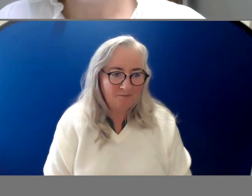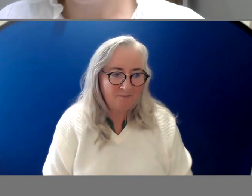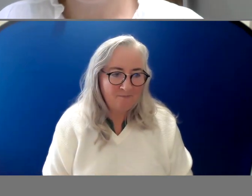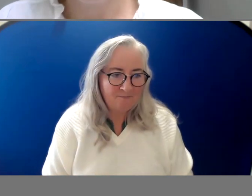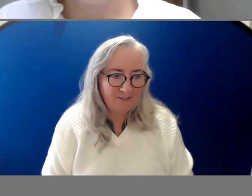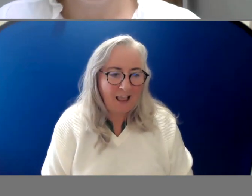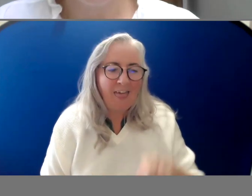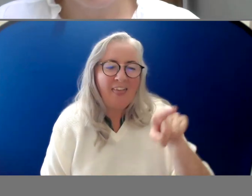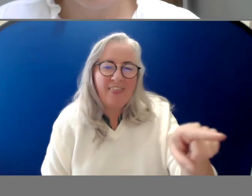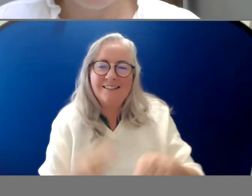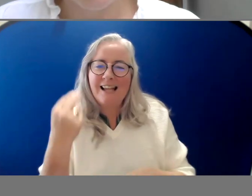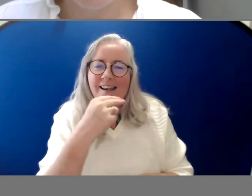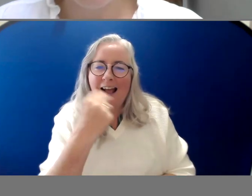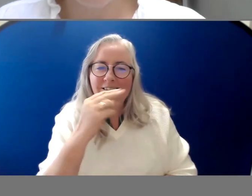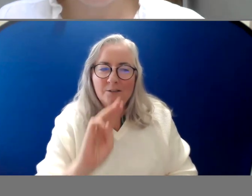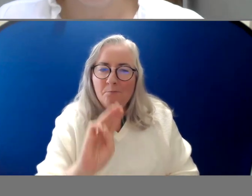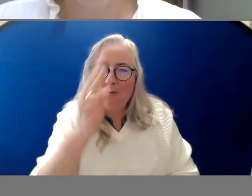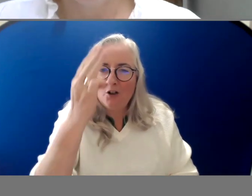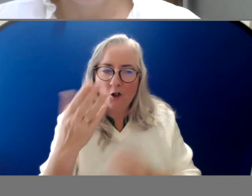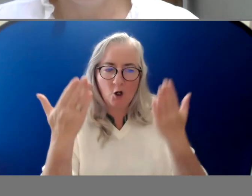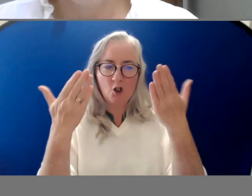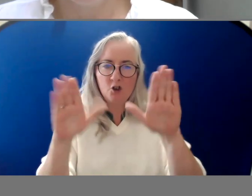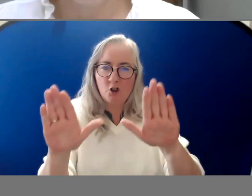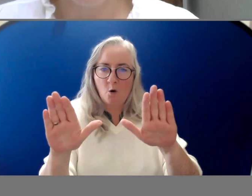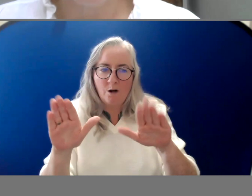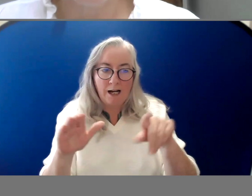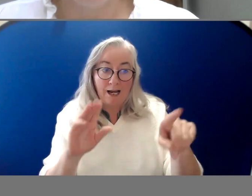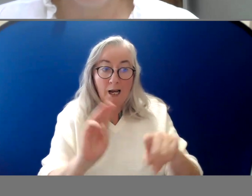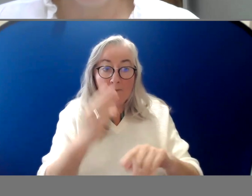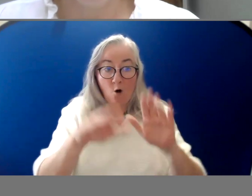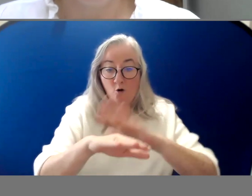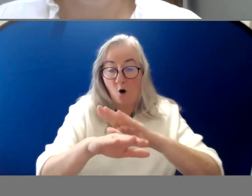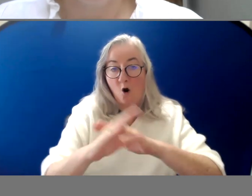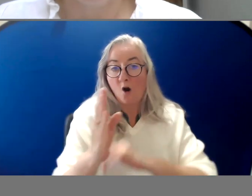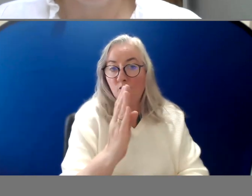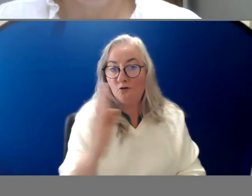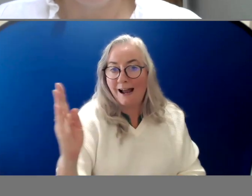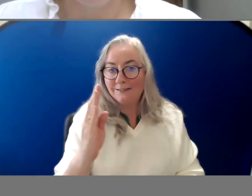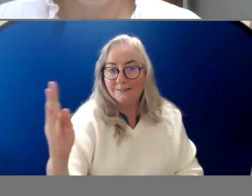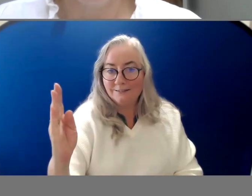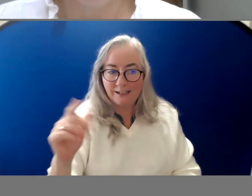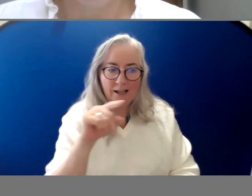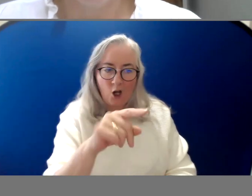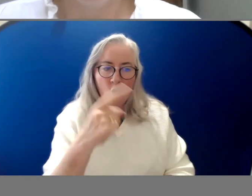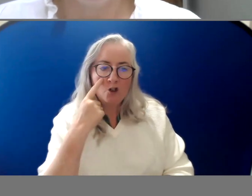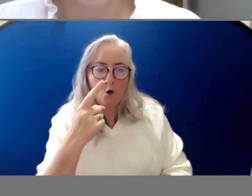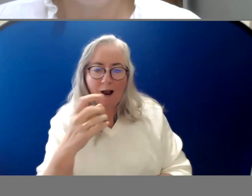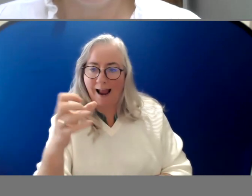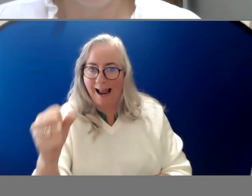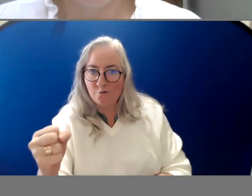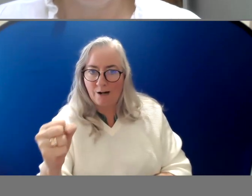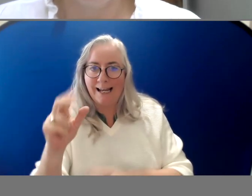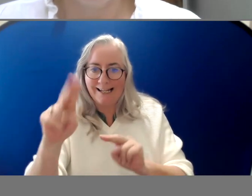is a nice image it shows the image on the right hand side shows a handrail that is usable by